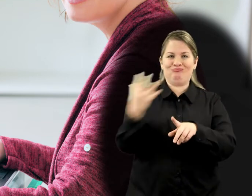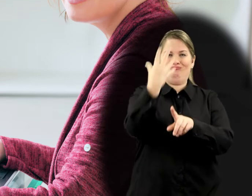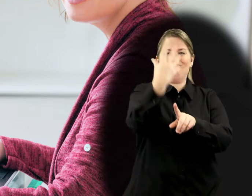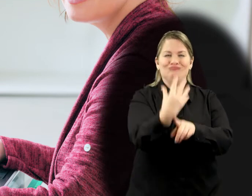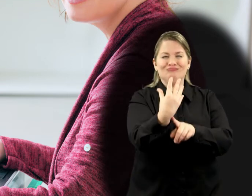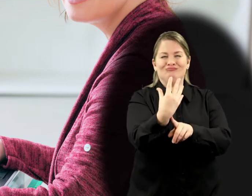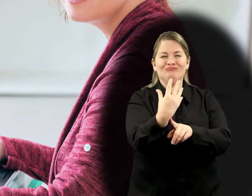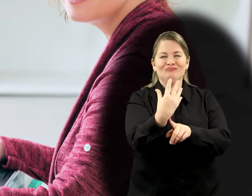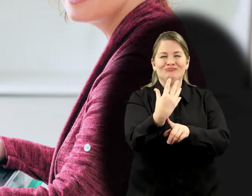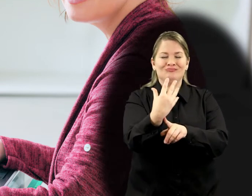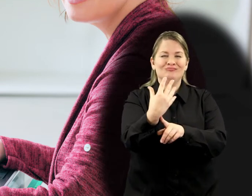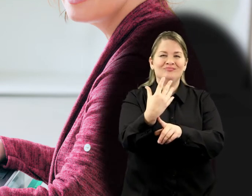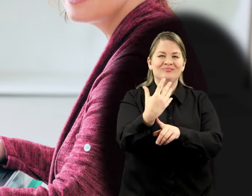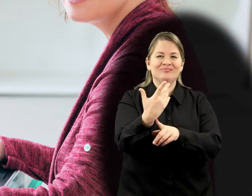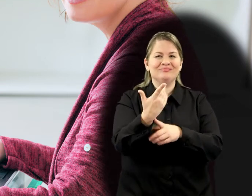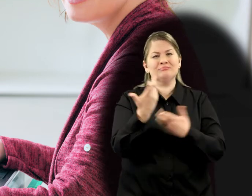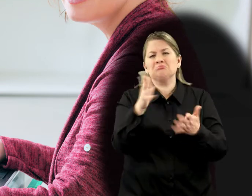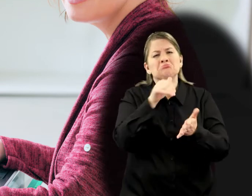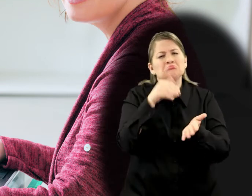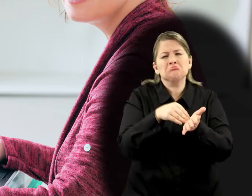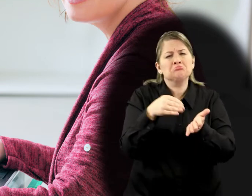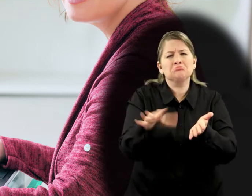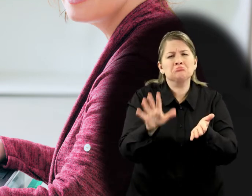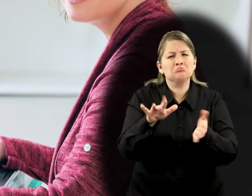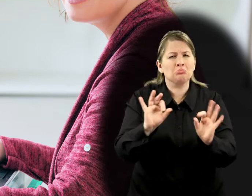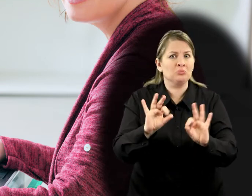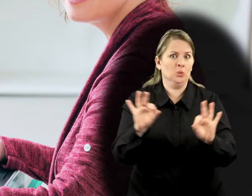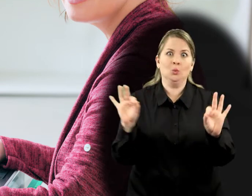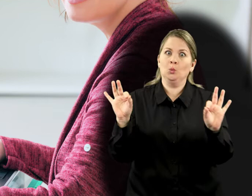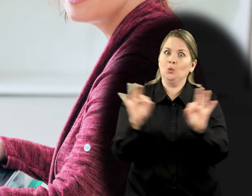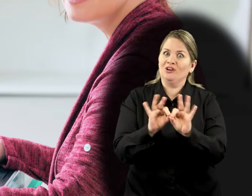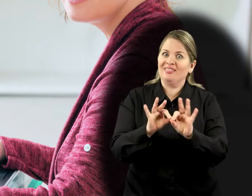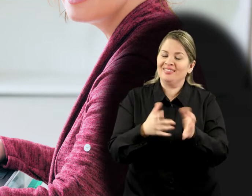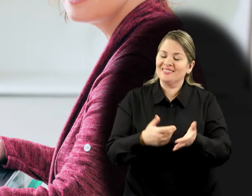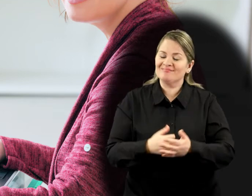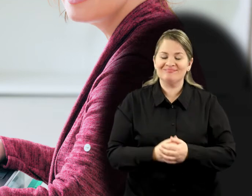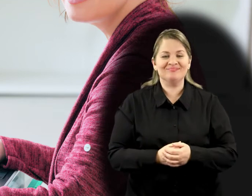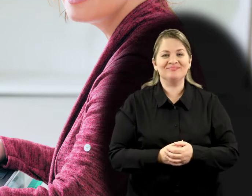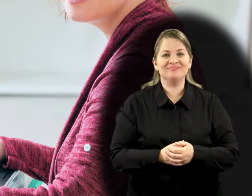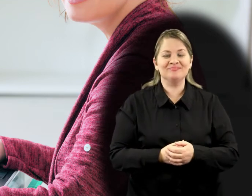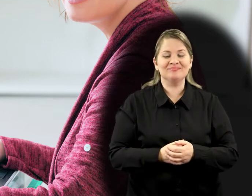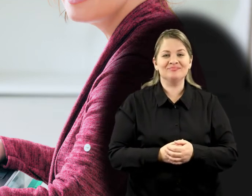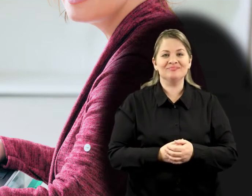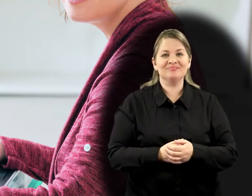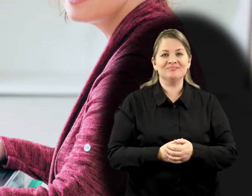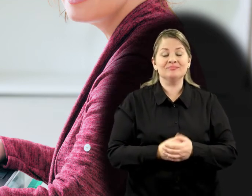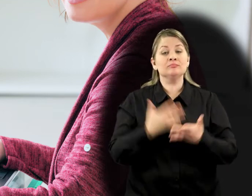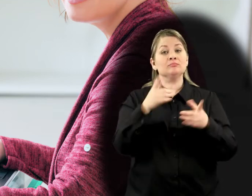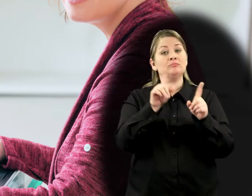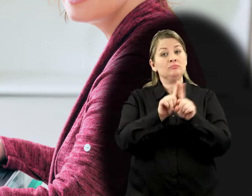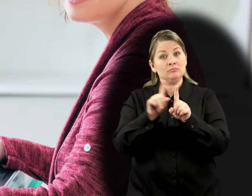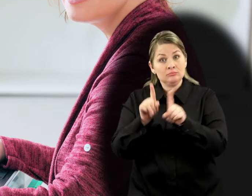upgrading to a separate digital video camera is relatively inexpensive and can have a significant impact.